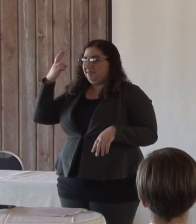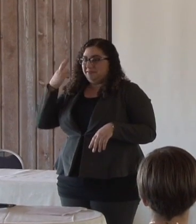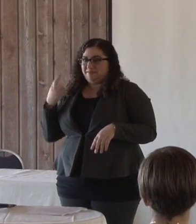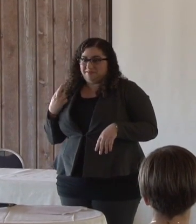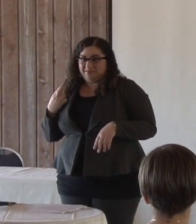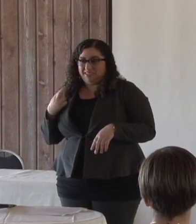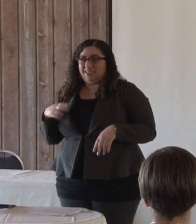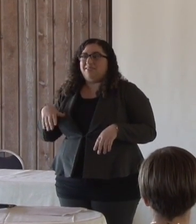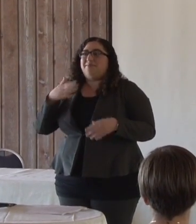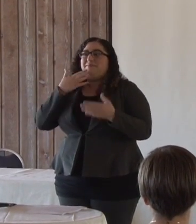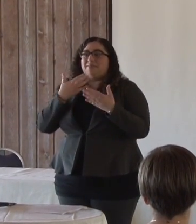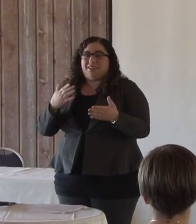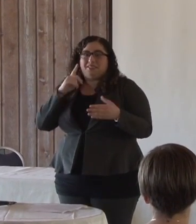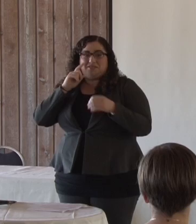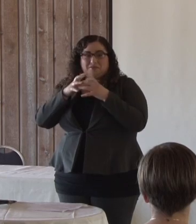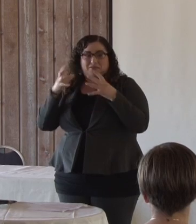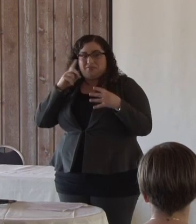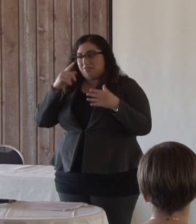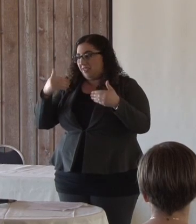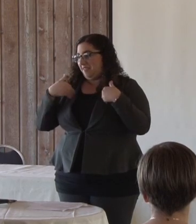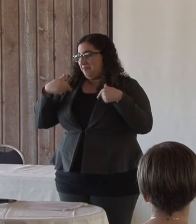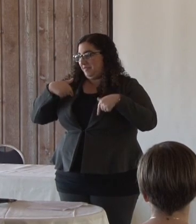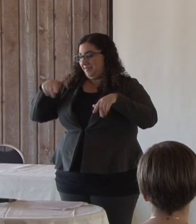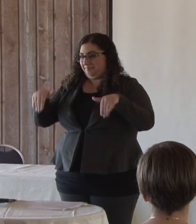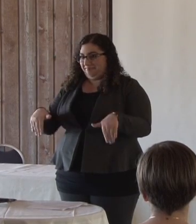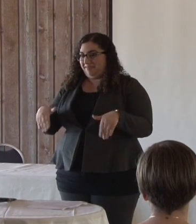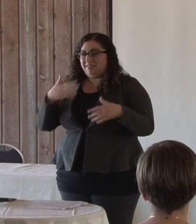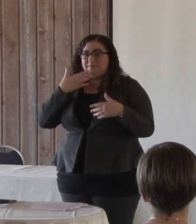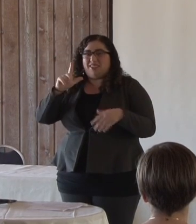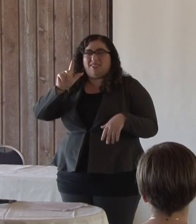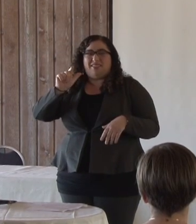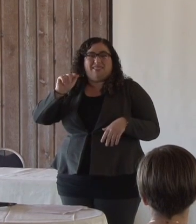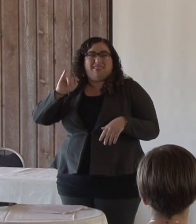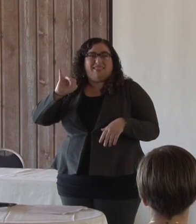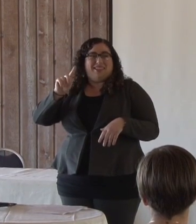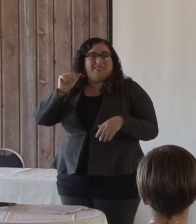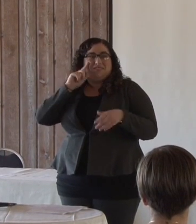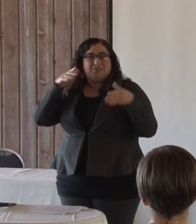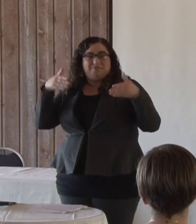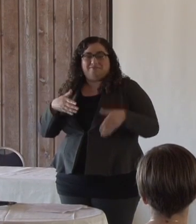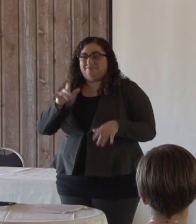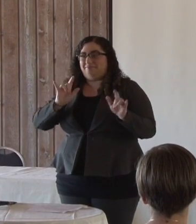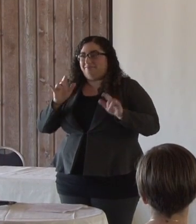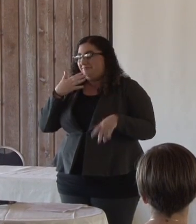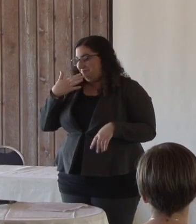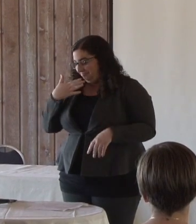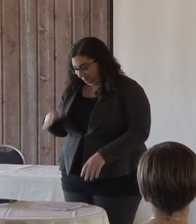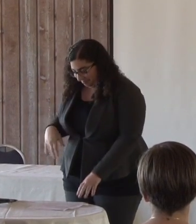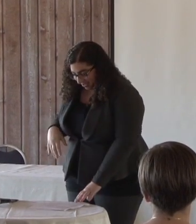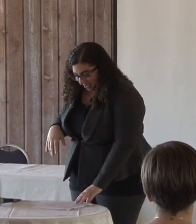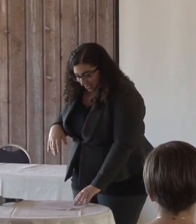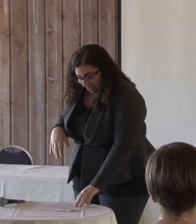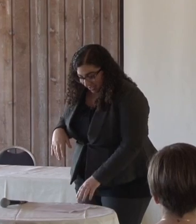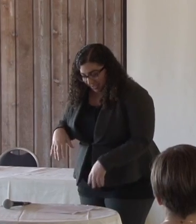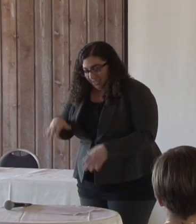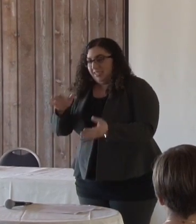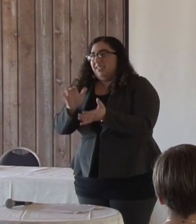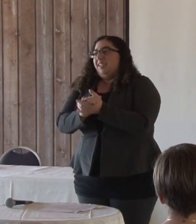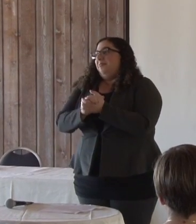Hello everyone. My name is Ranem and my sign name is this. And thank you So much for having me here at this event.